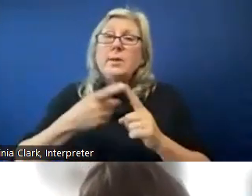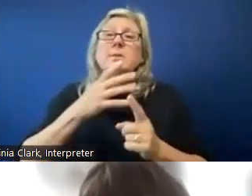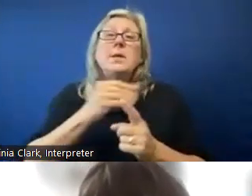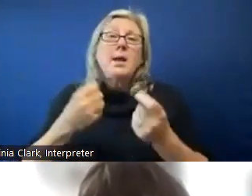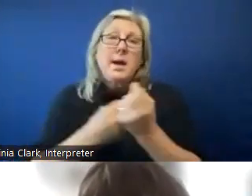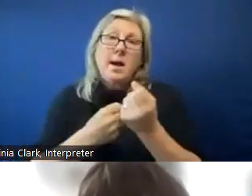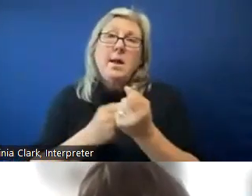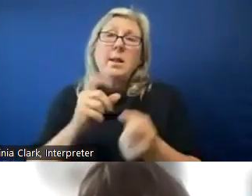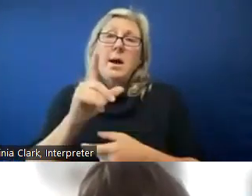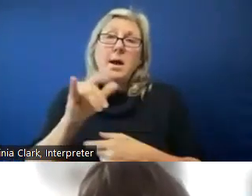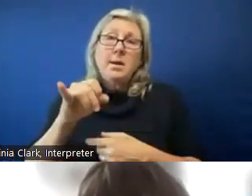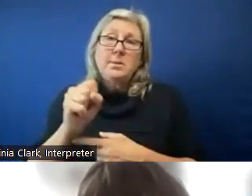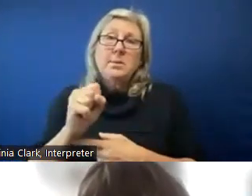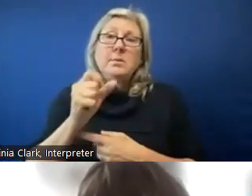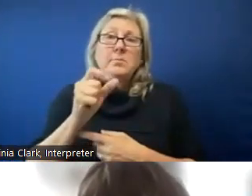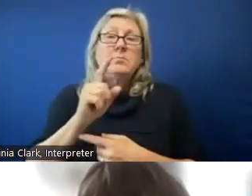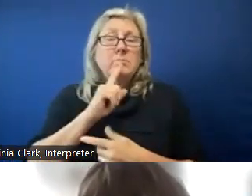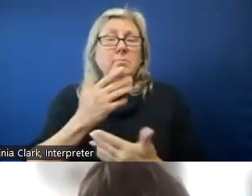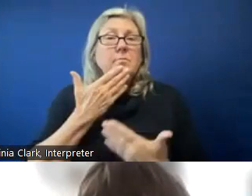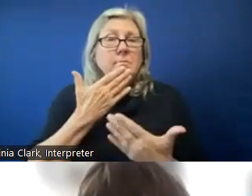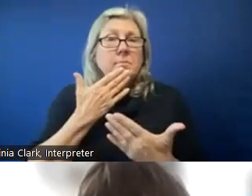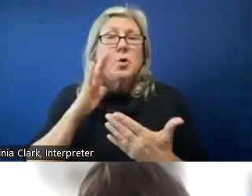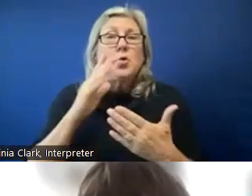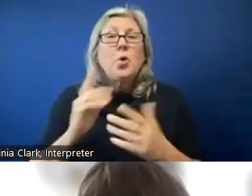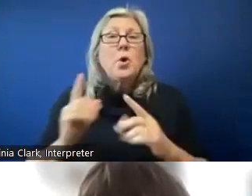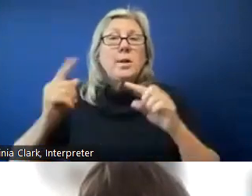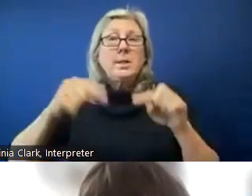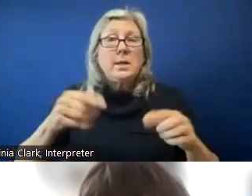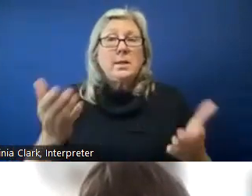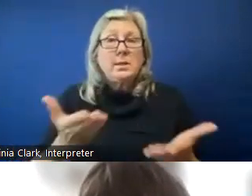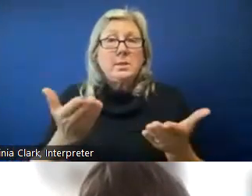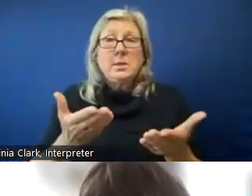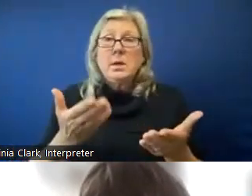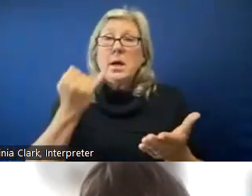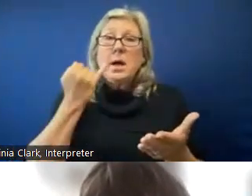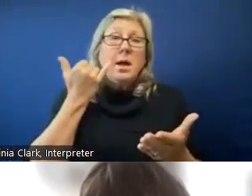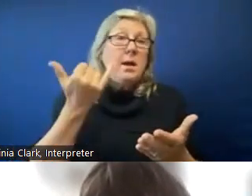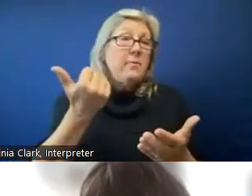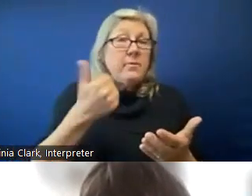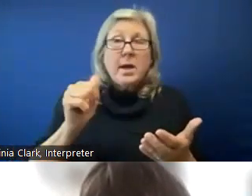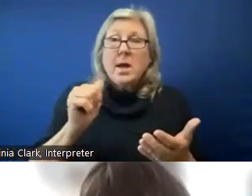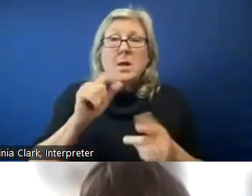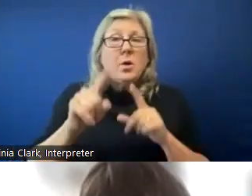We really appreciate your attendance and if you have any questions or concerns, you can